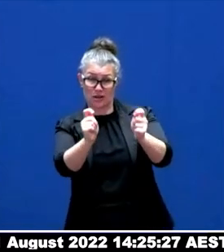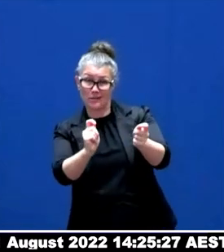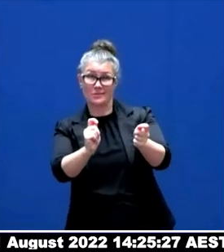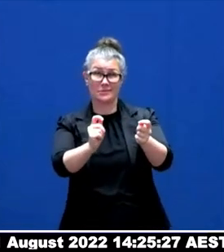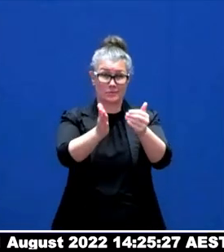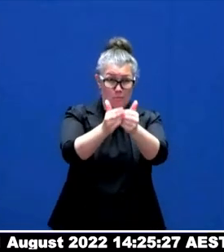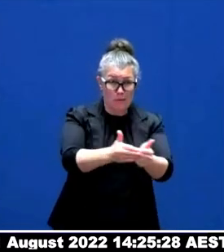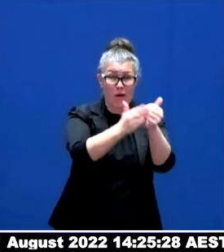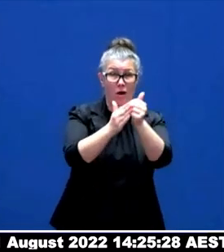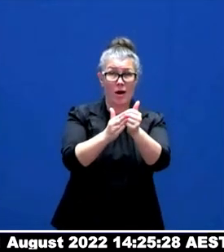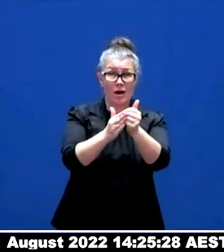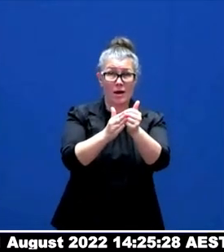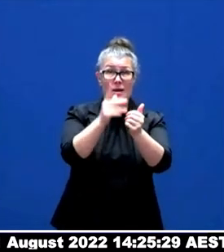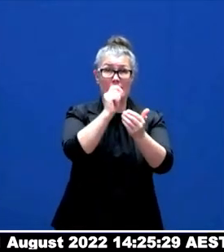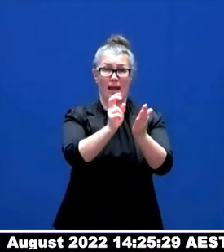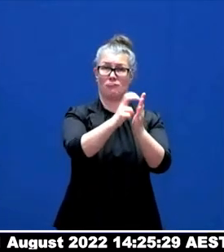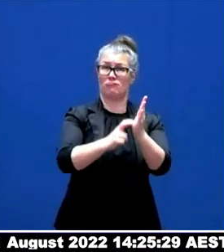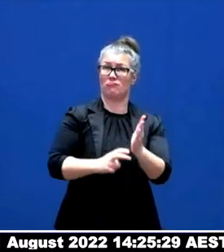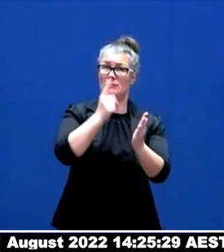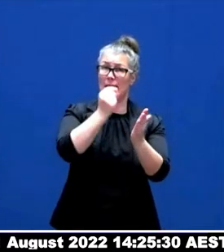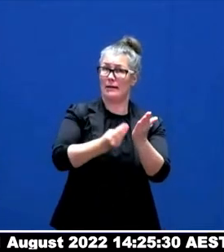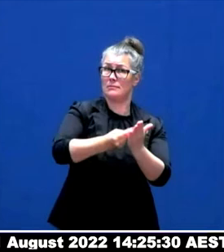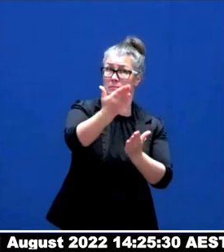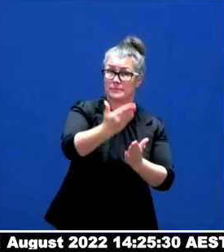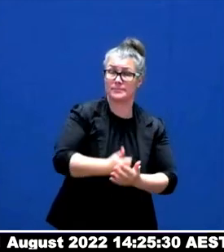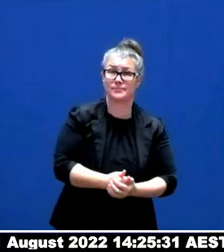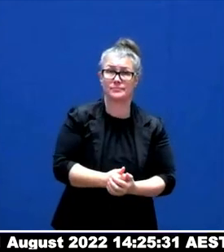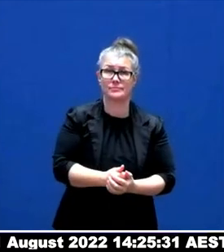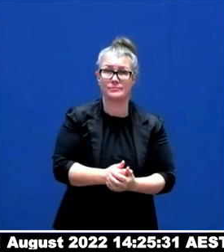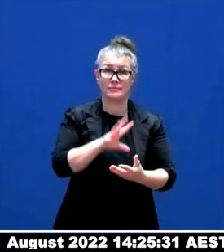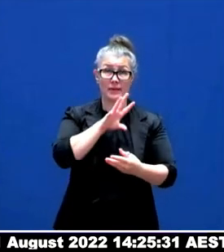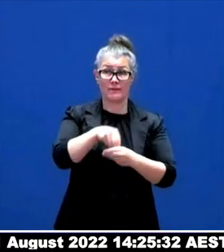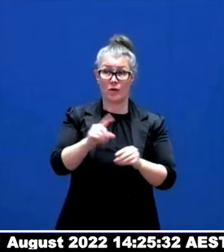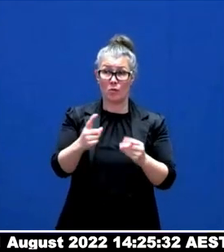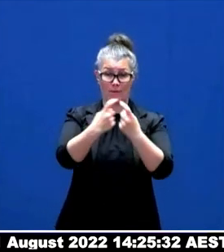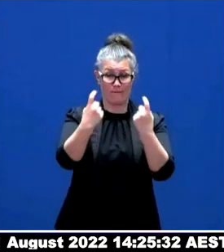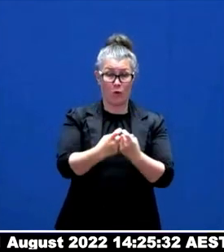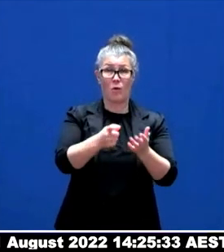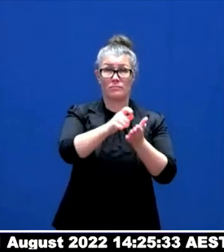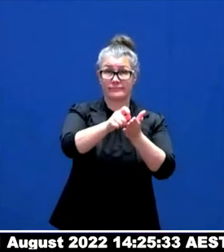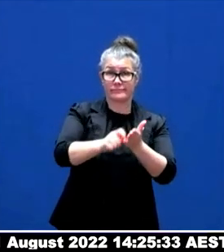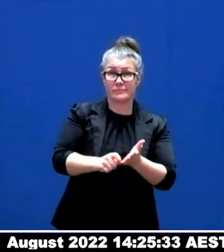Yes. MS DOWSETT: And would that include completing the forms? Or assisting a participant to complete the forms, yes.